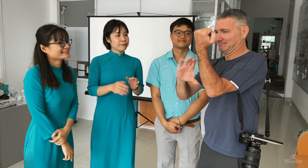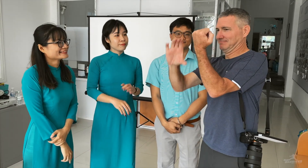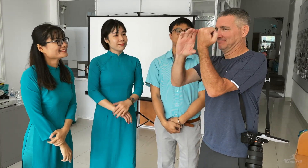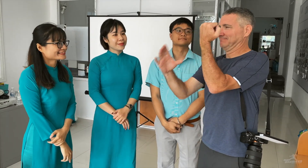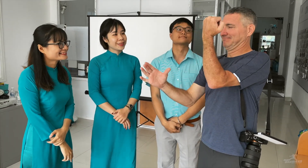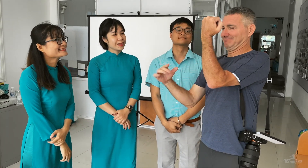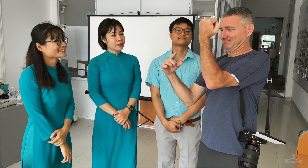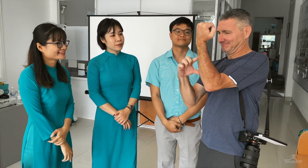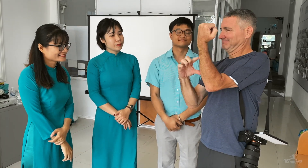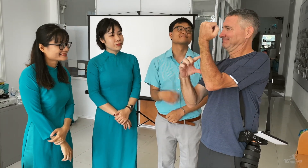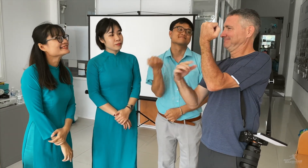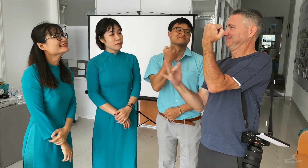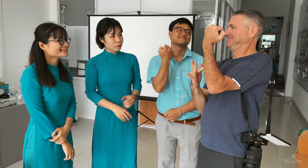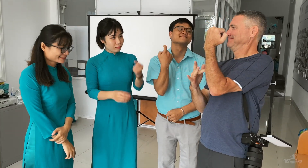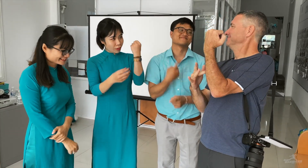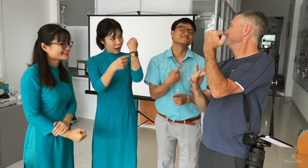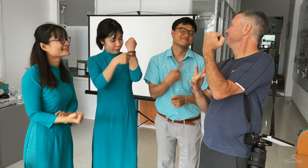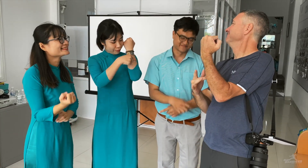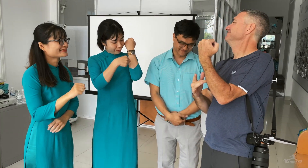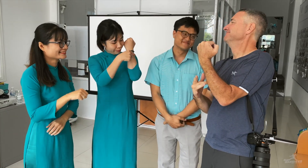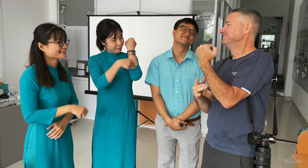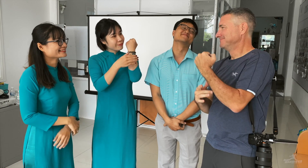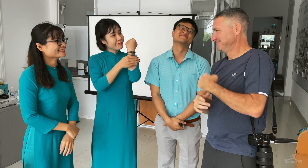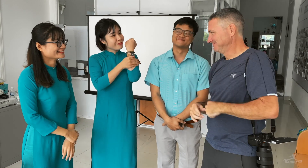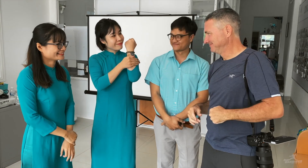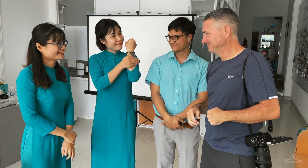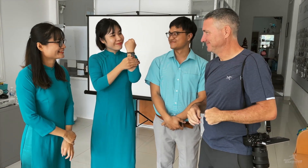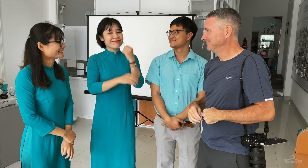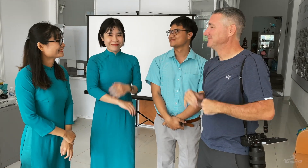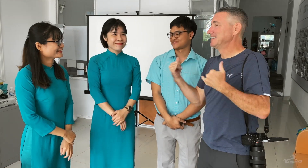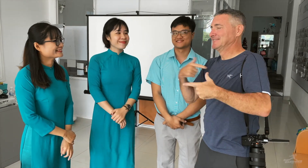This school is located in the center of Vietnam. Right!